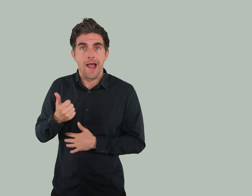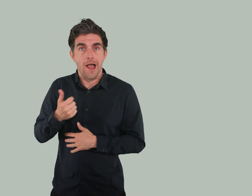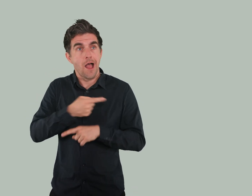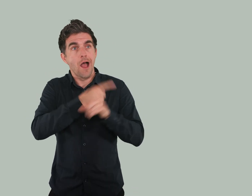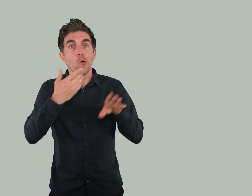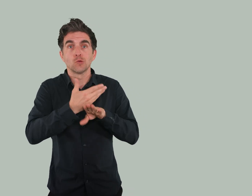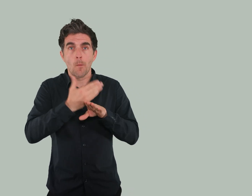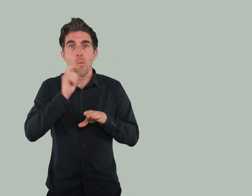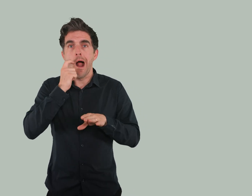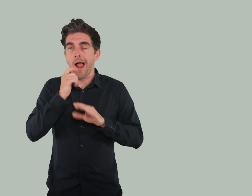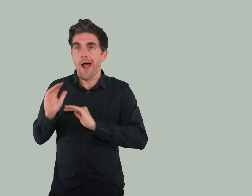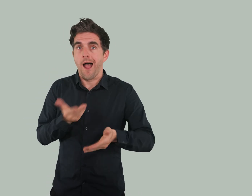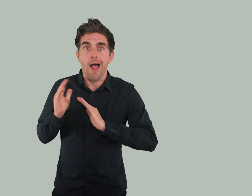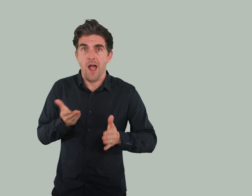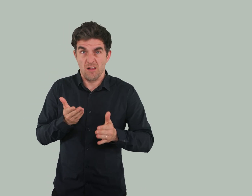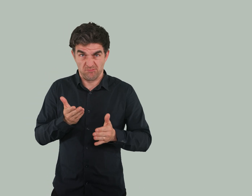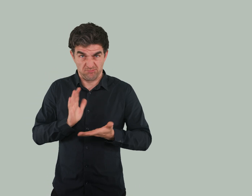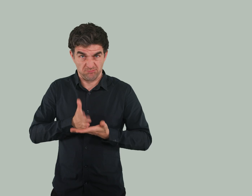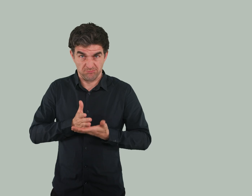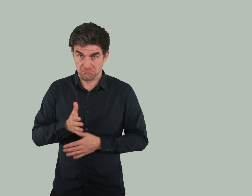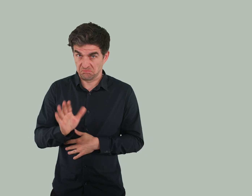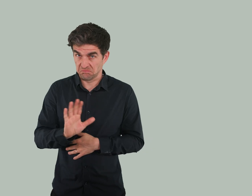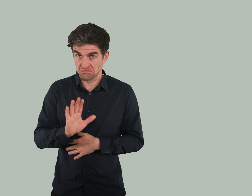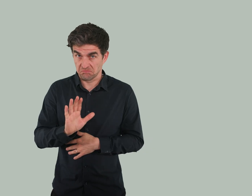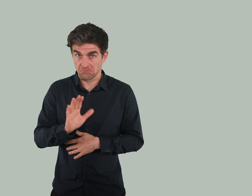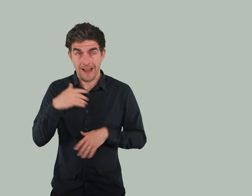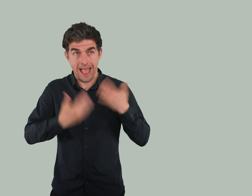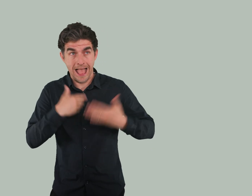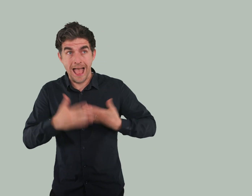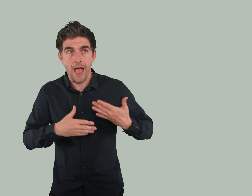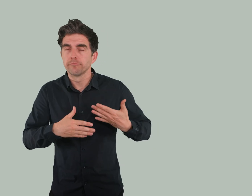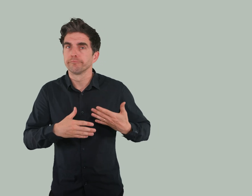demand will absorb it. That assumption no longer holds.